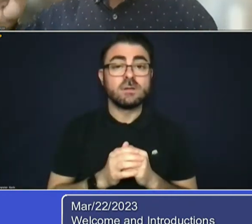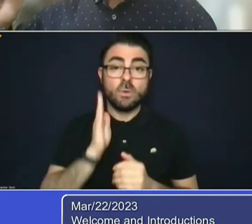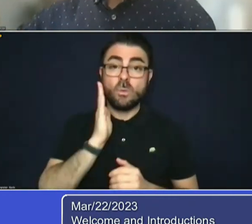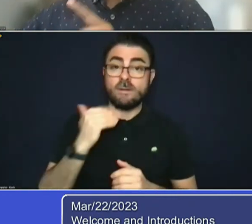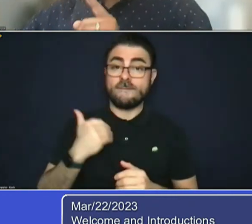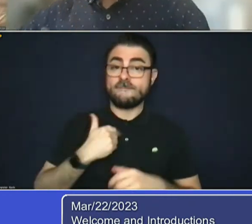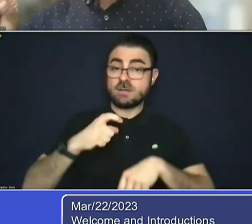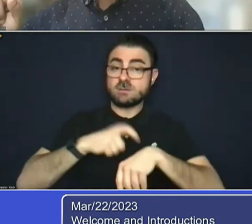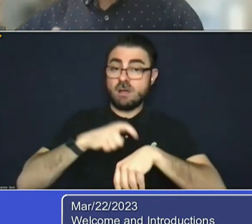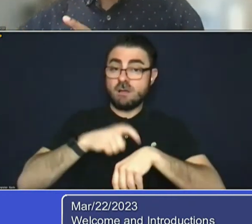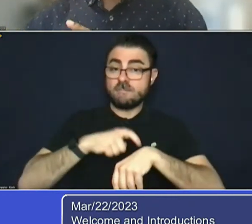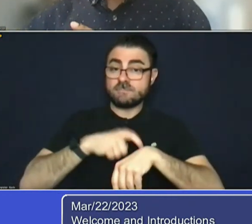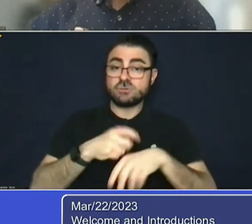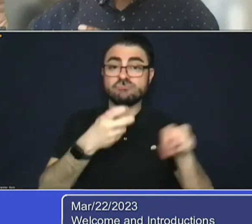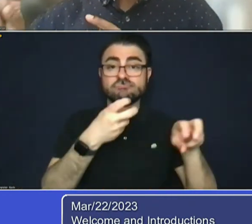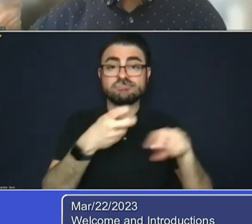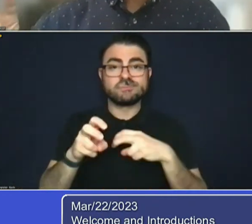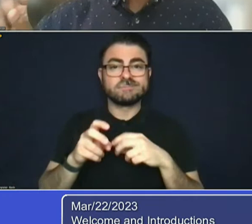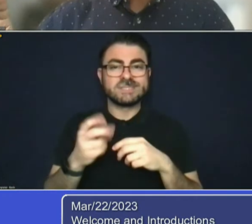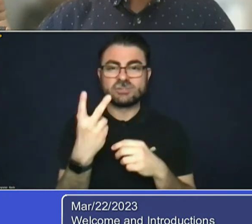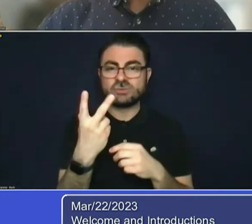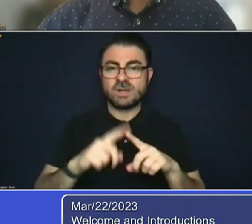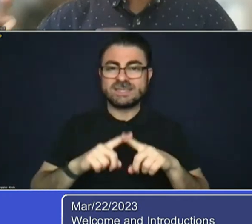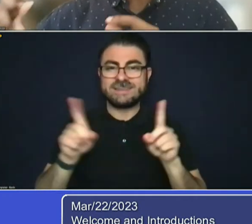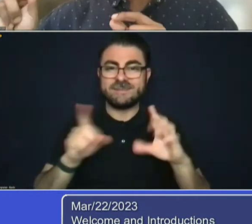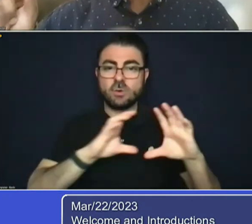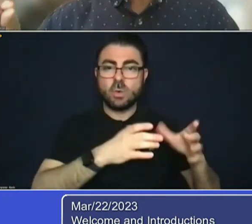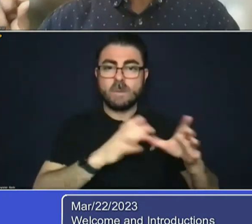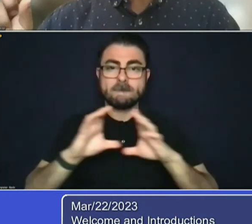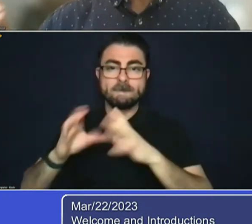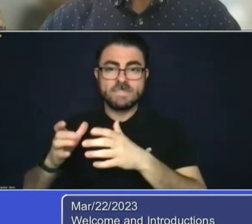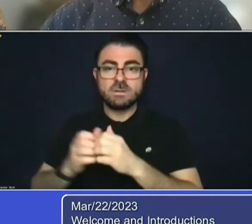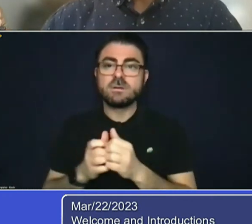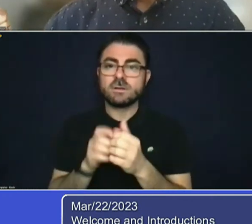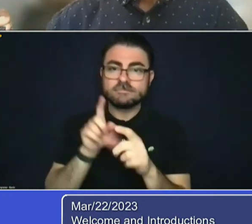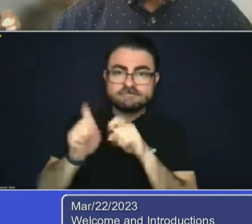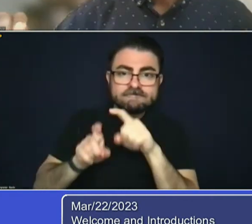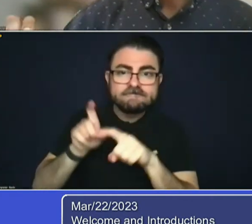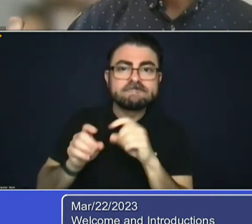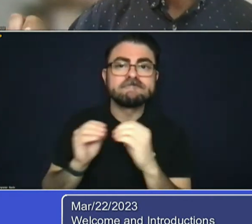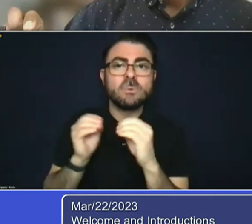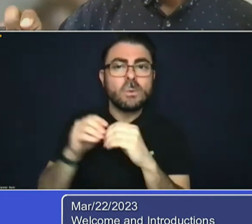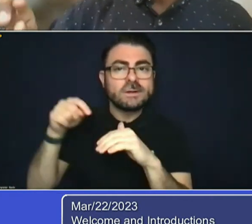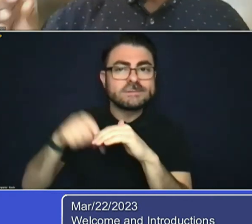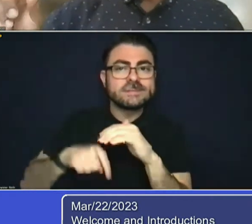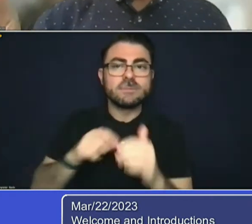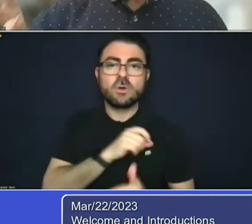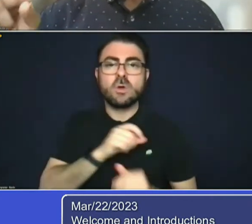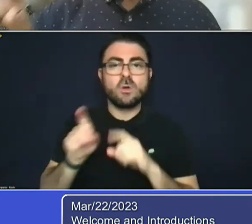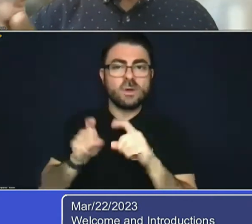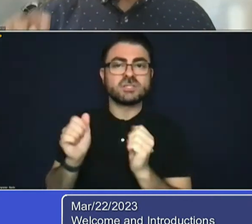EXPERIMENT HERE, YOU'RE GOING TO HAVE TIME HERE TO MOVE INTO TWO